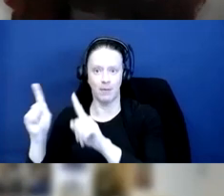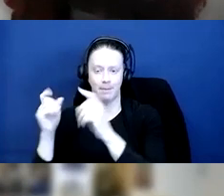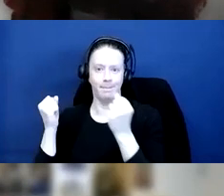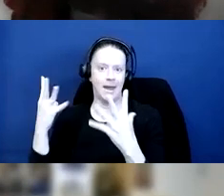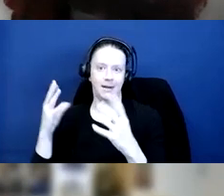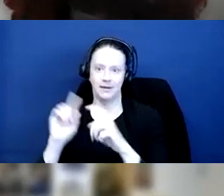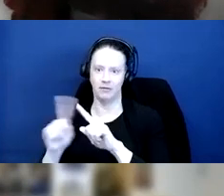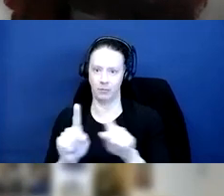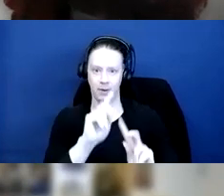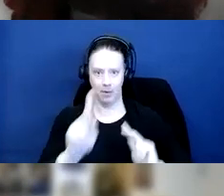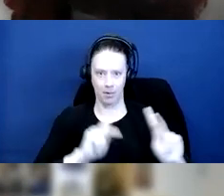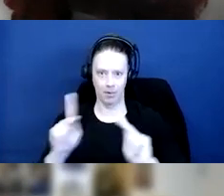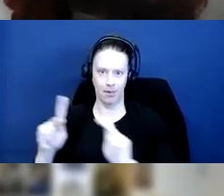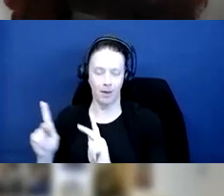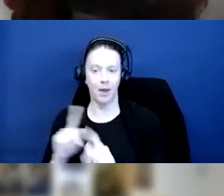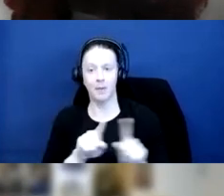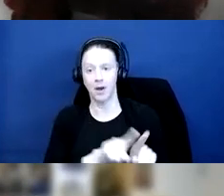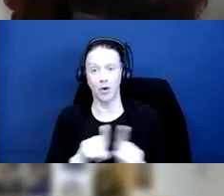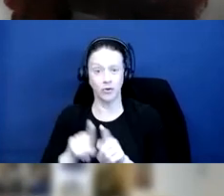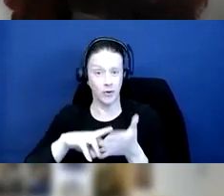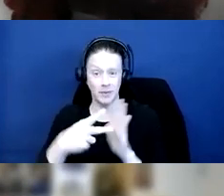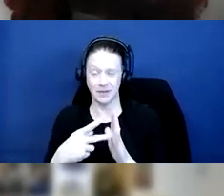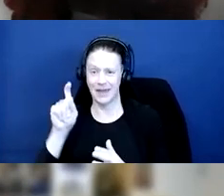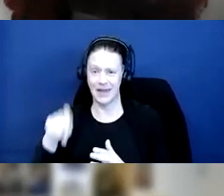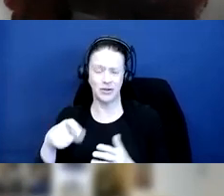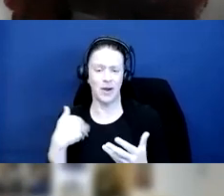But that also meant that there had to be a longer runway